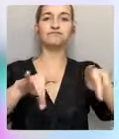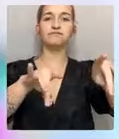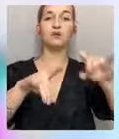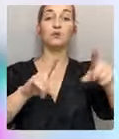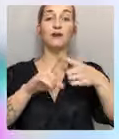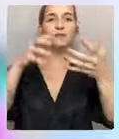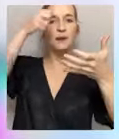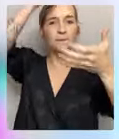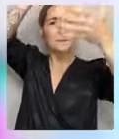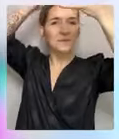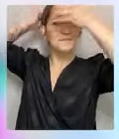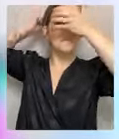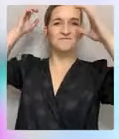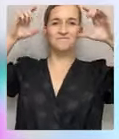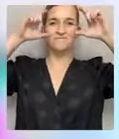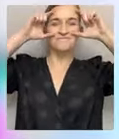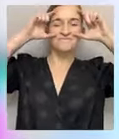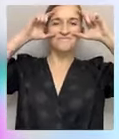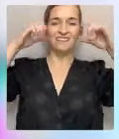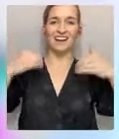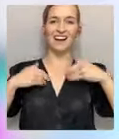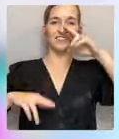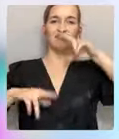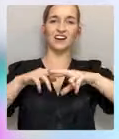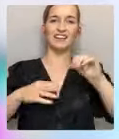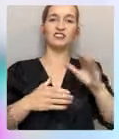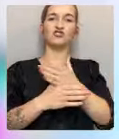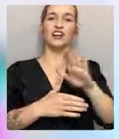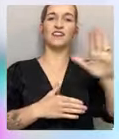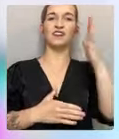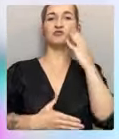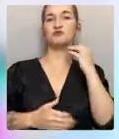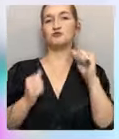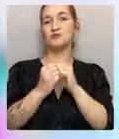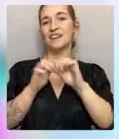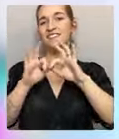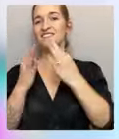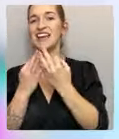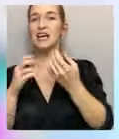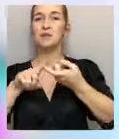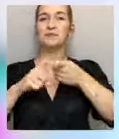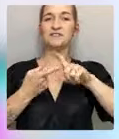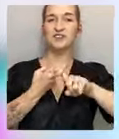quickly get into when they put on the headset, have fun, and share their experience with their families and friends.